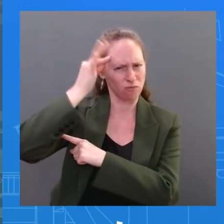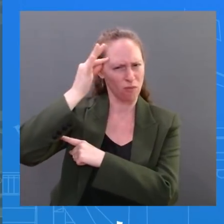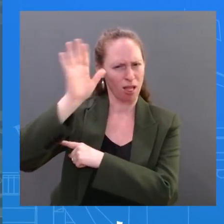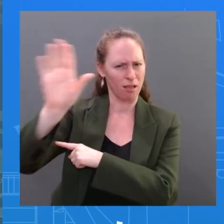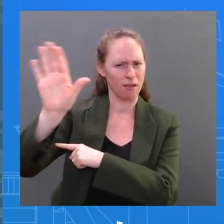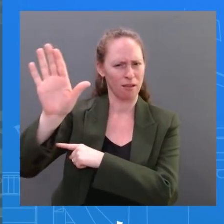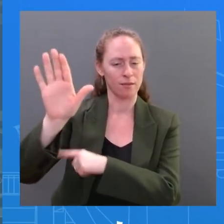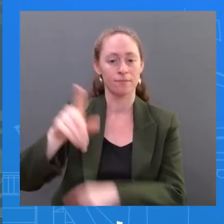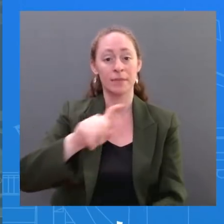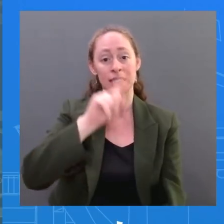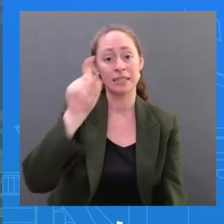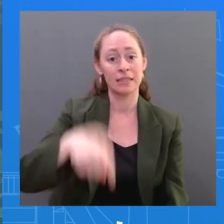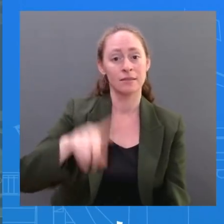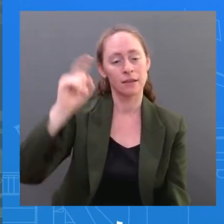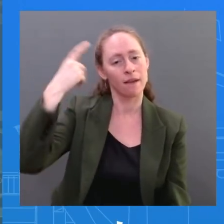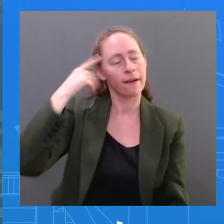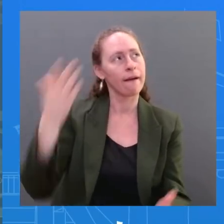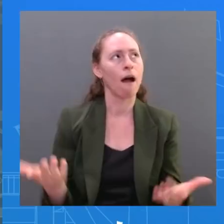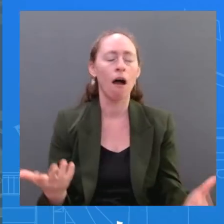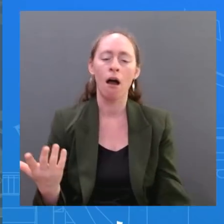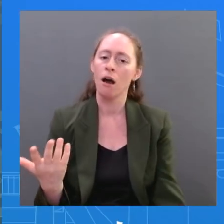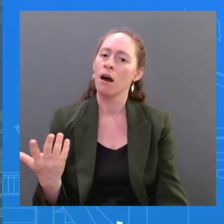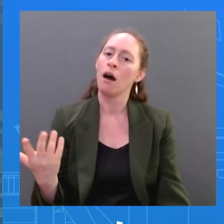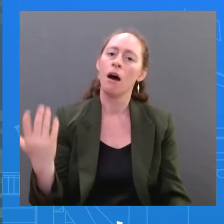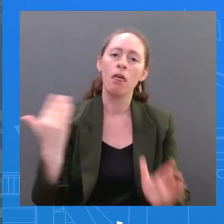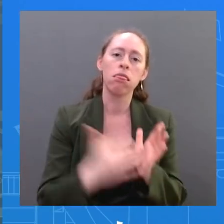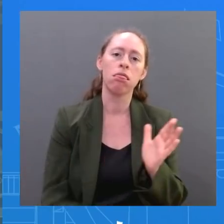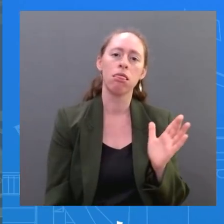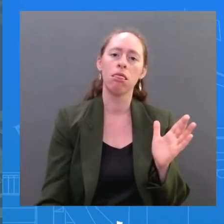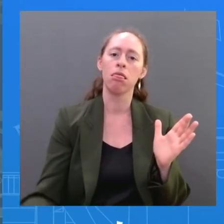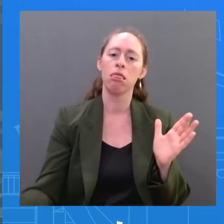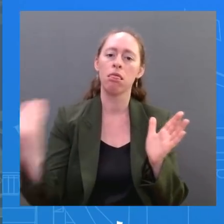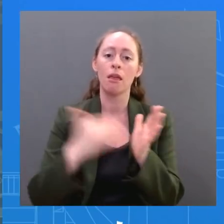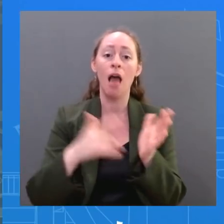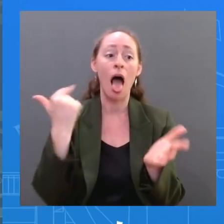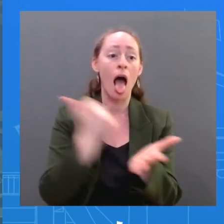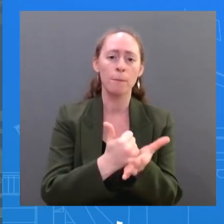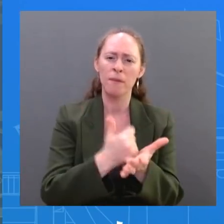and confusion at the border. So I would refer you to DOJ on any legal matter.